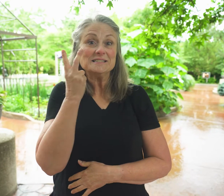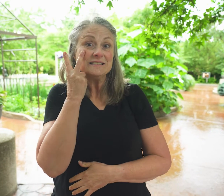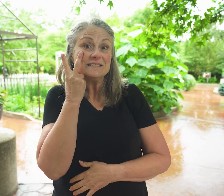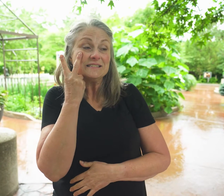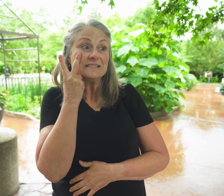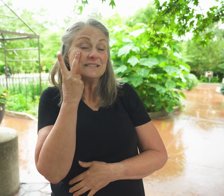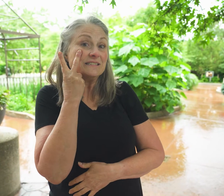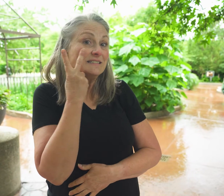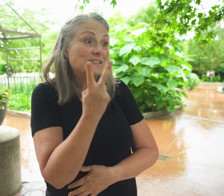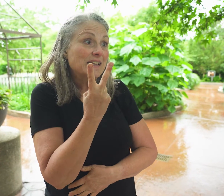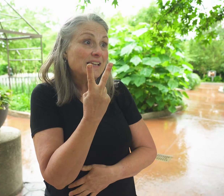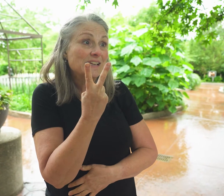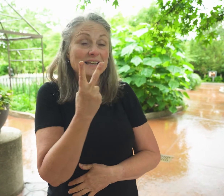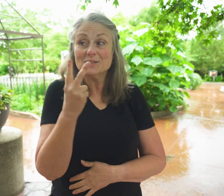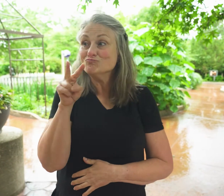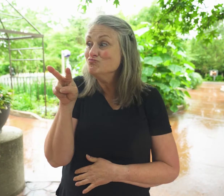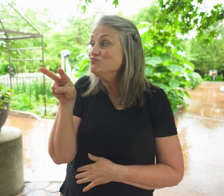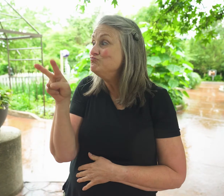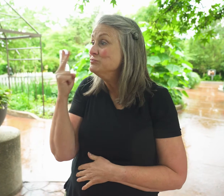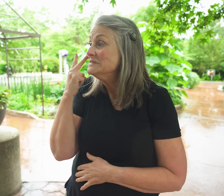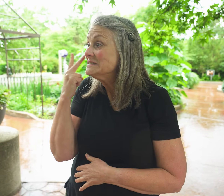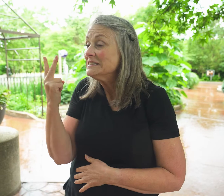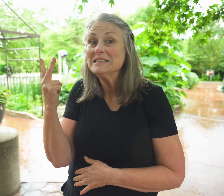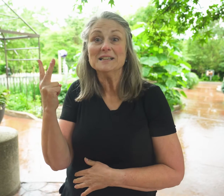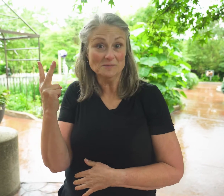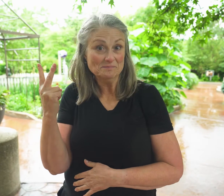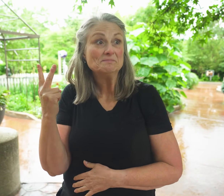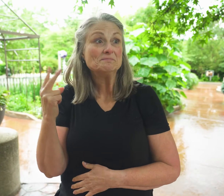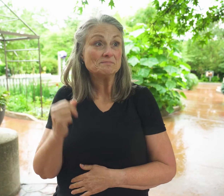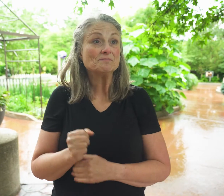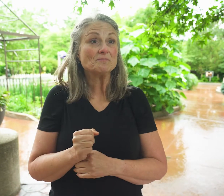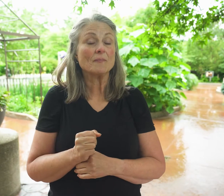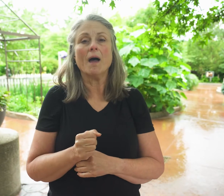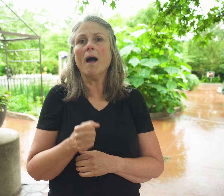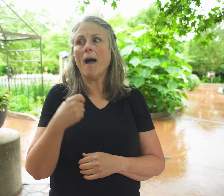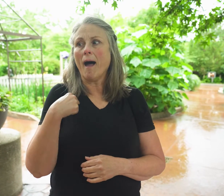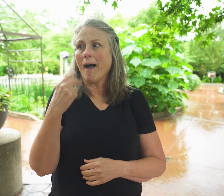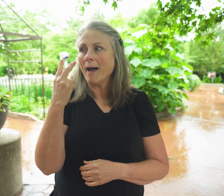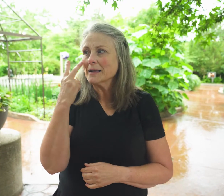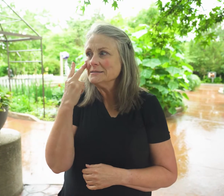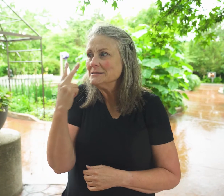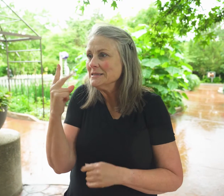We see with our eyes. This is the sign for see. You can look around, see with your eyes.